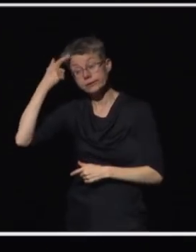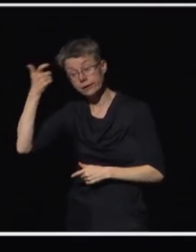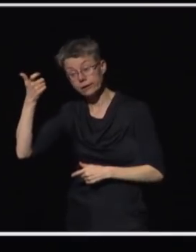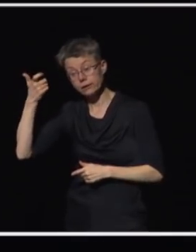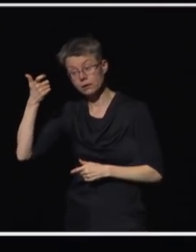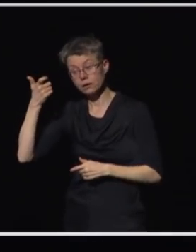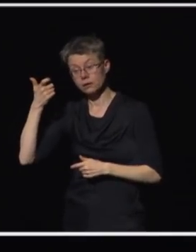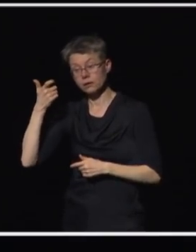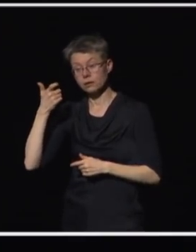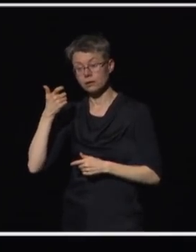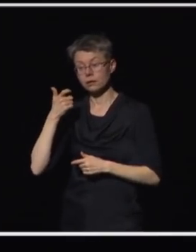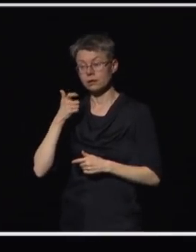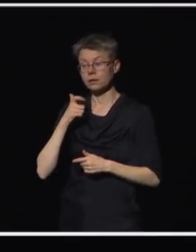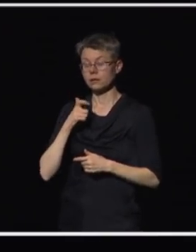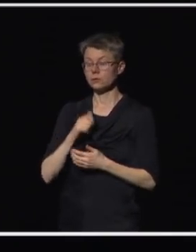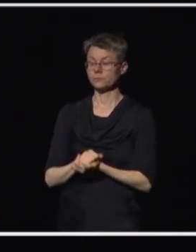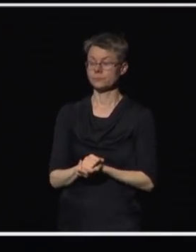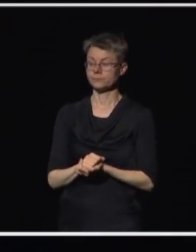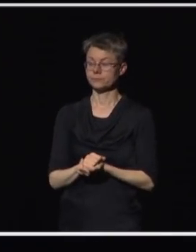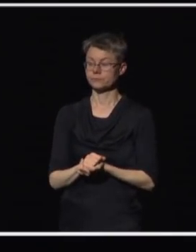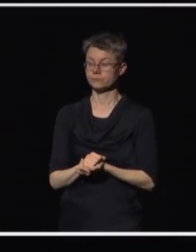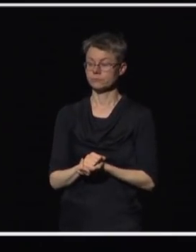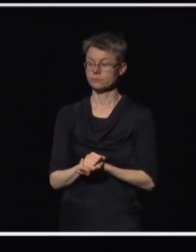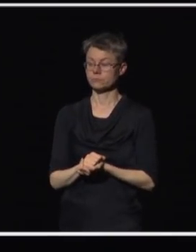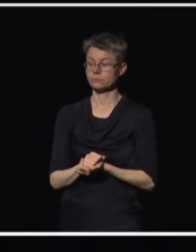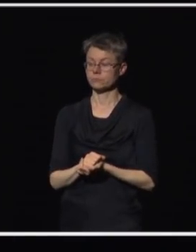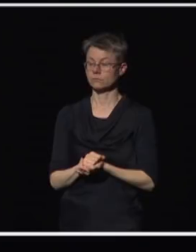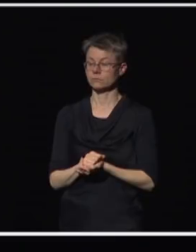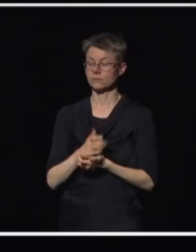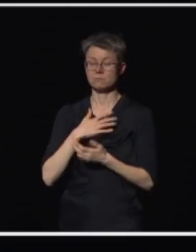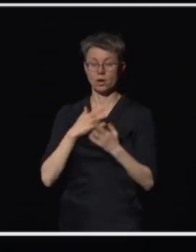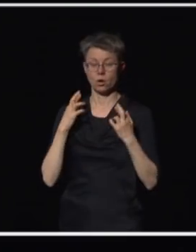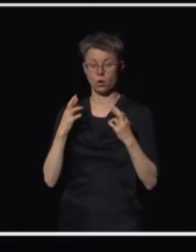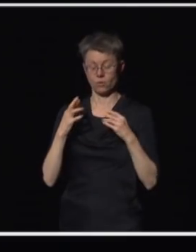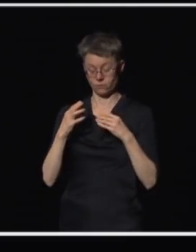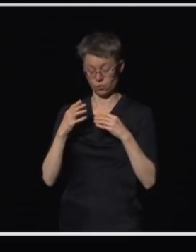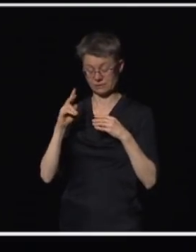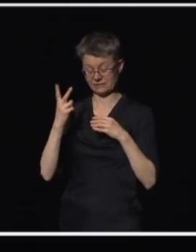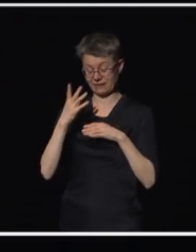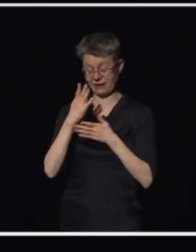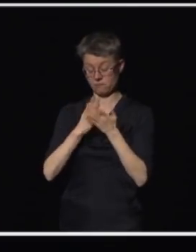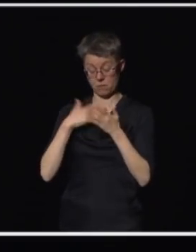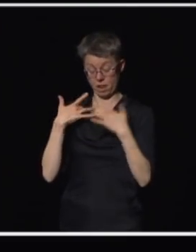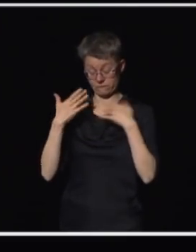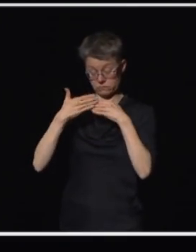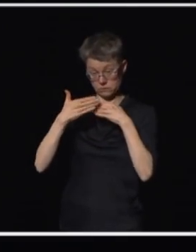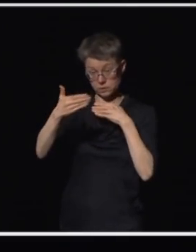You know? My hope, you know, over this second half of my life is to see more of it.